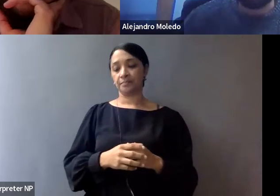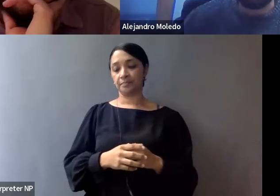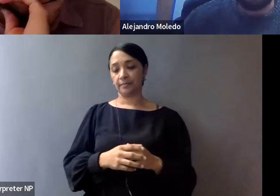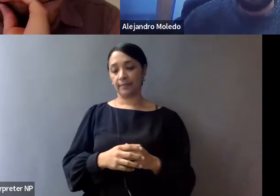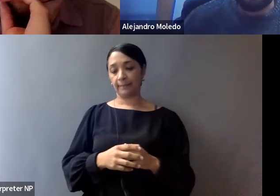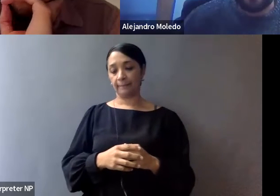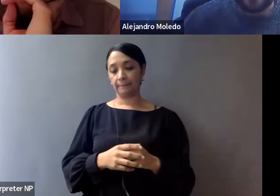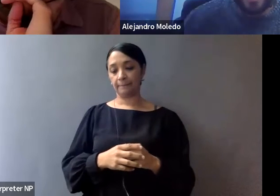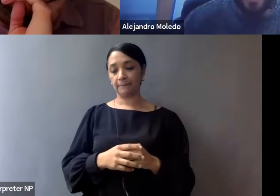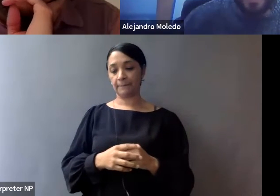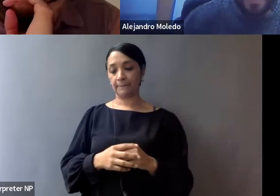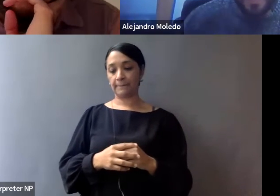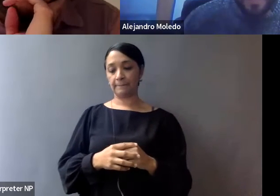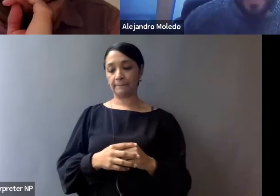those situations are